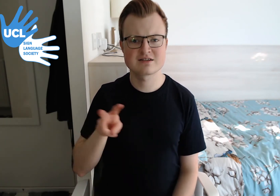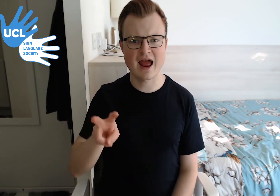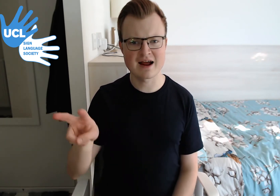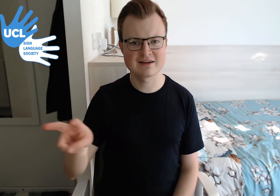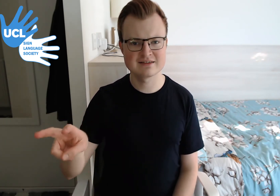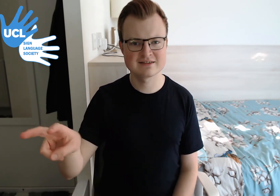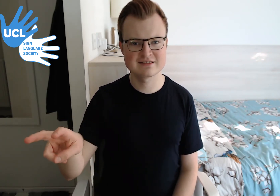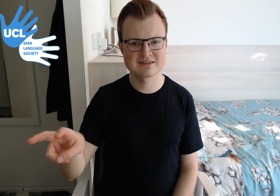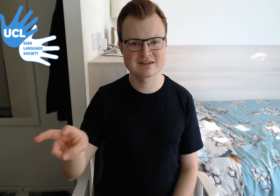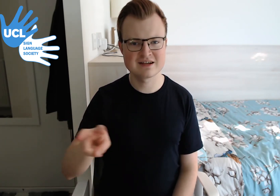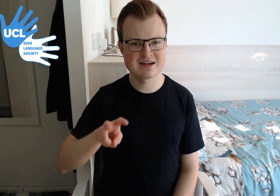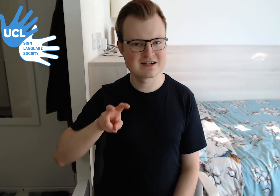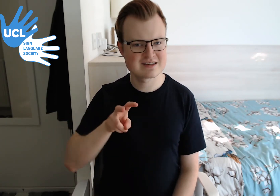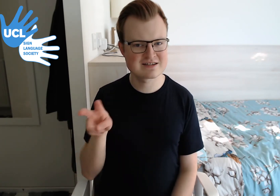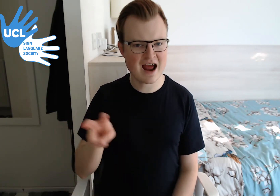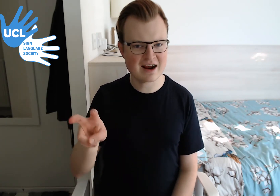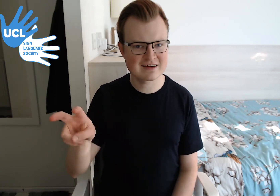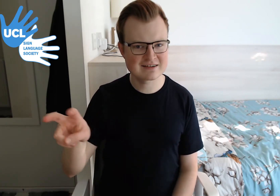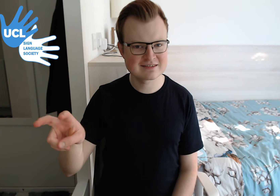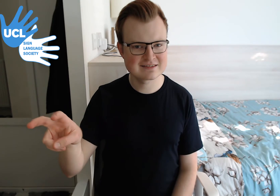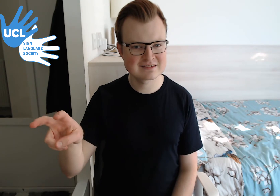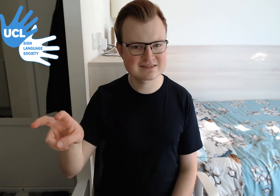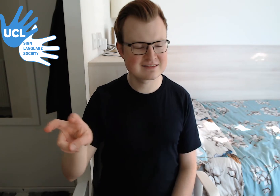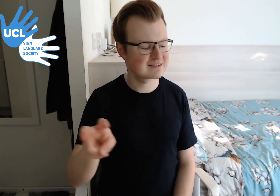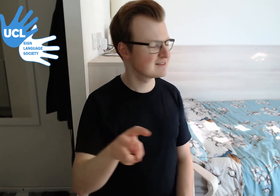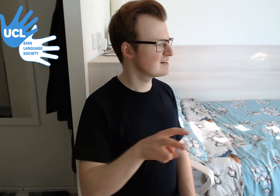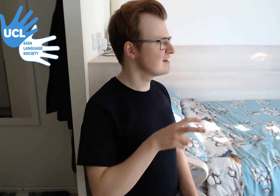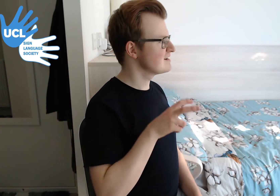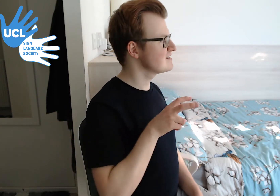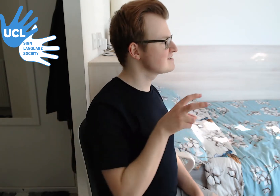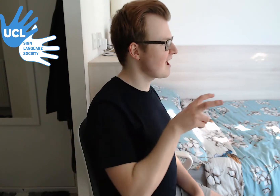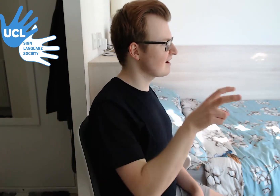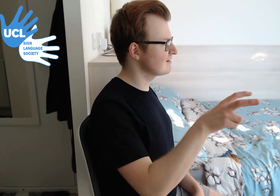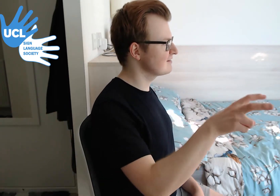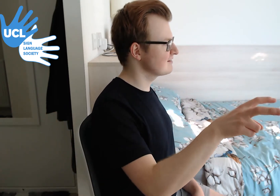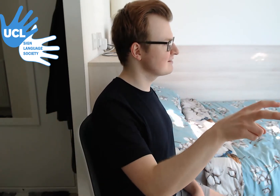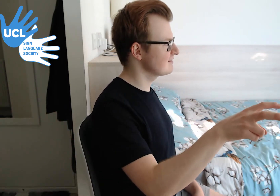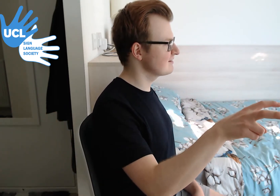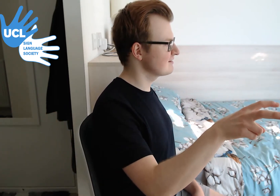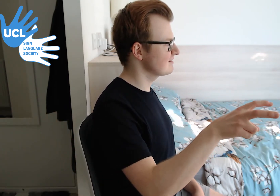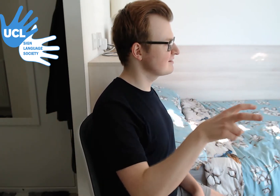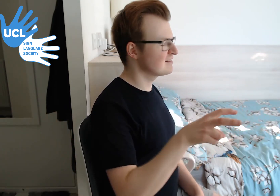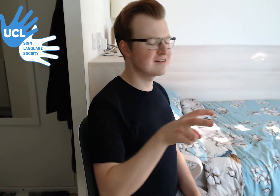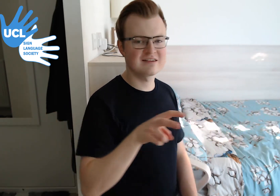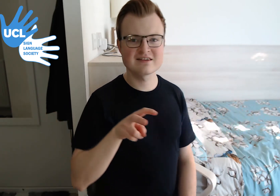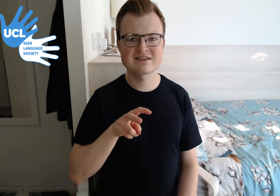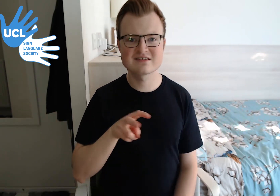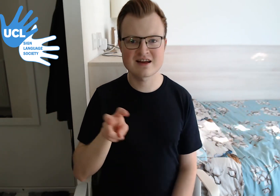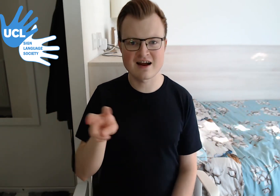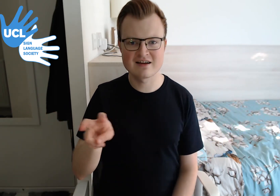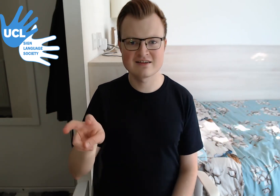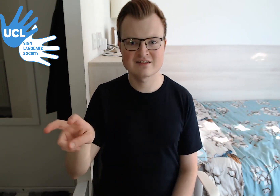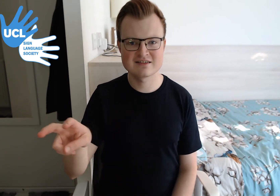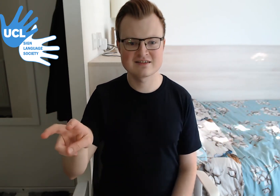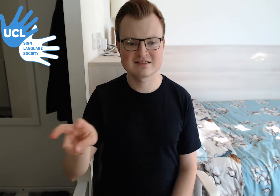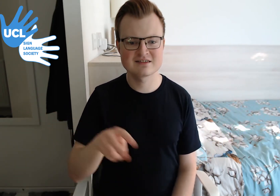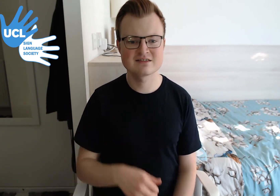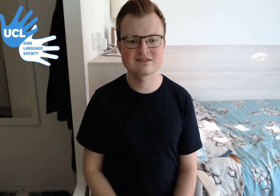Snake